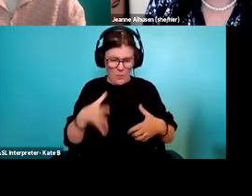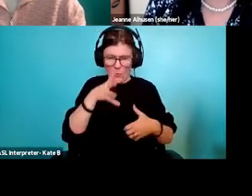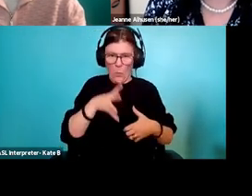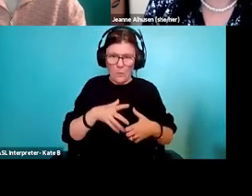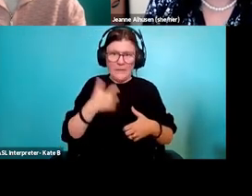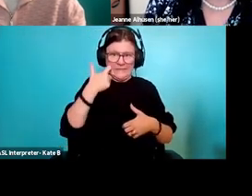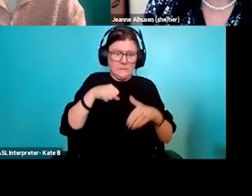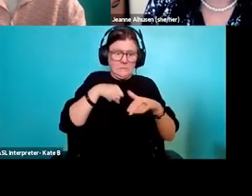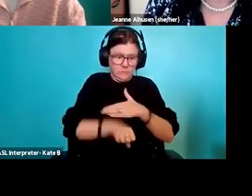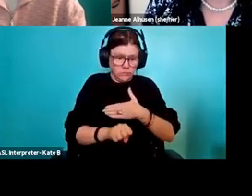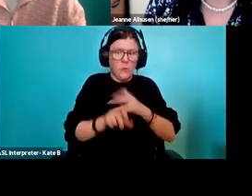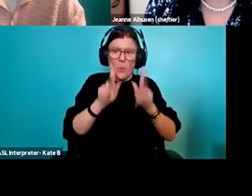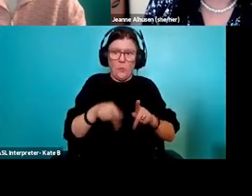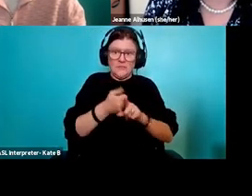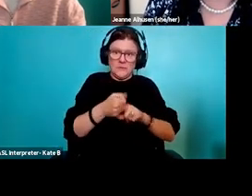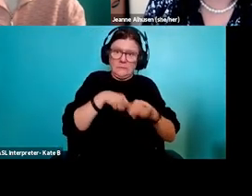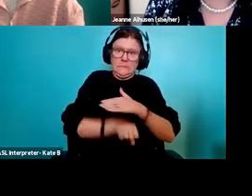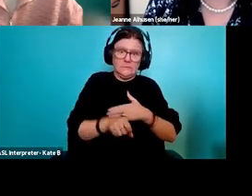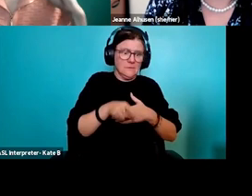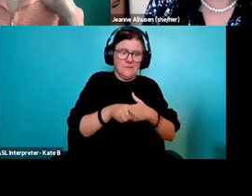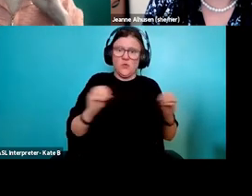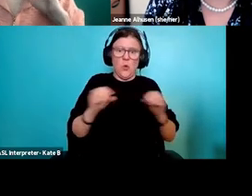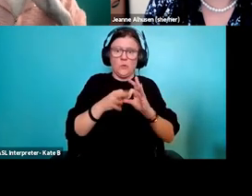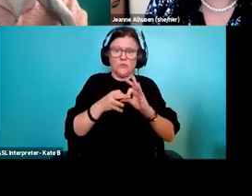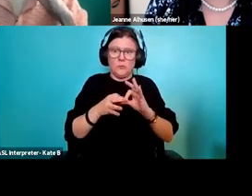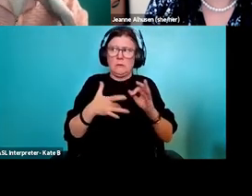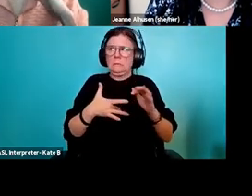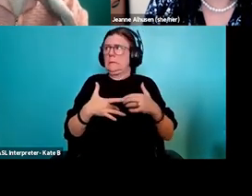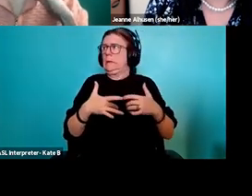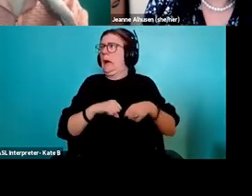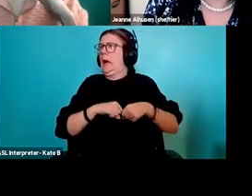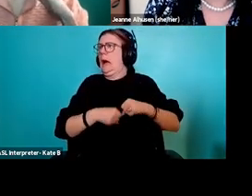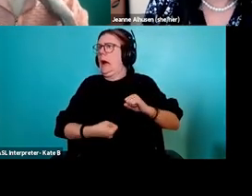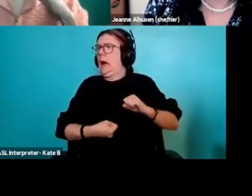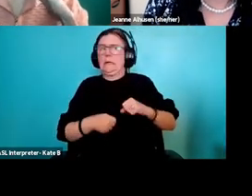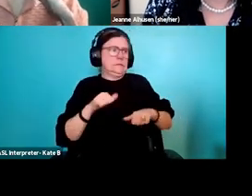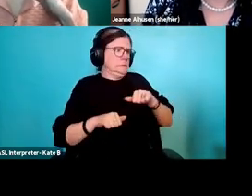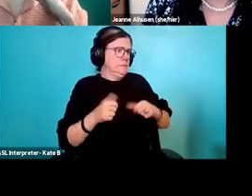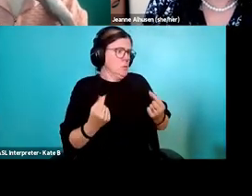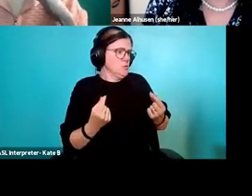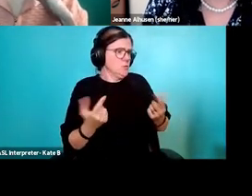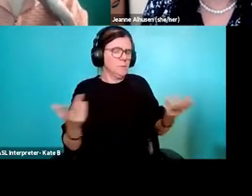without an interpreter and how torn this makes the partner feel. Another issue certainly